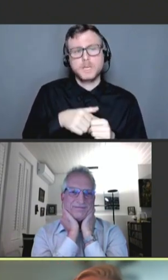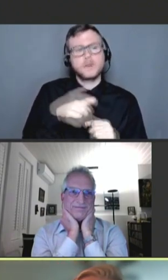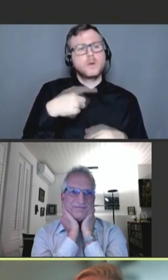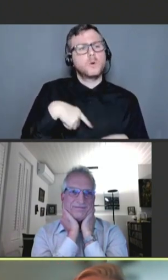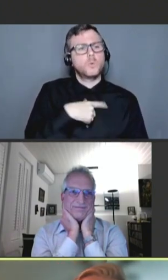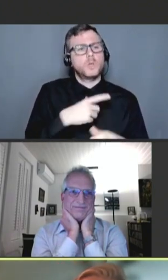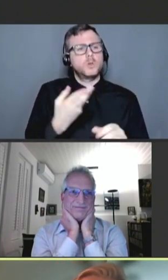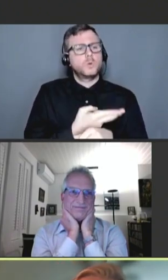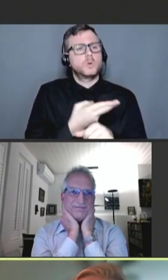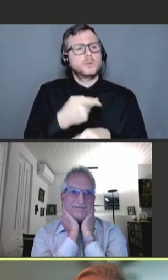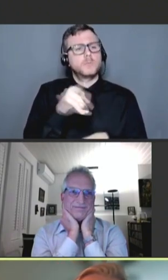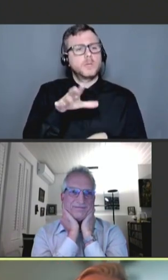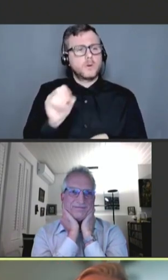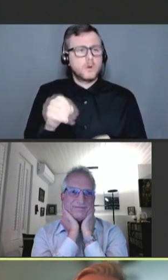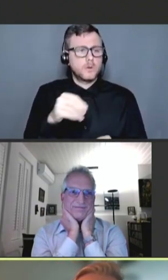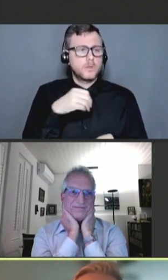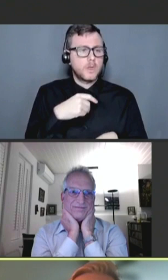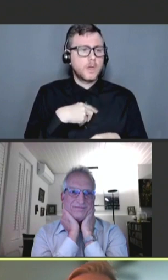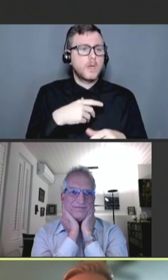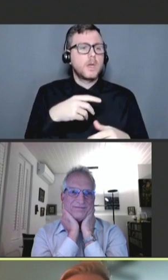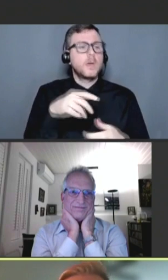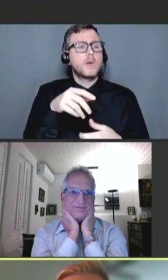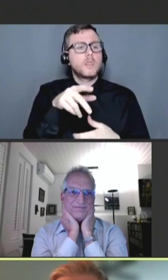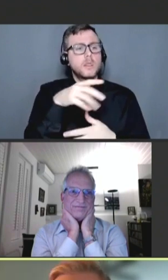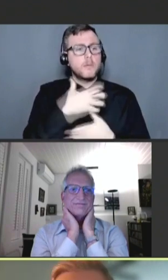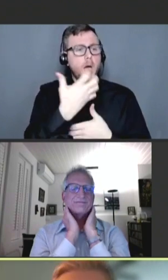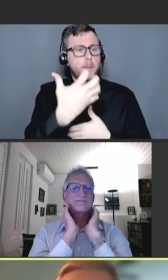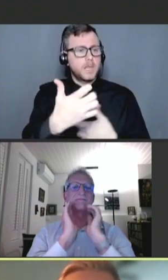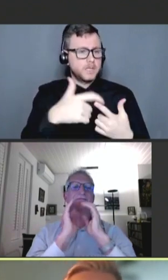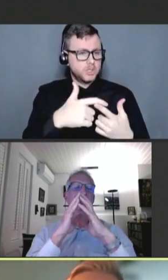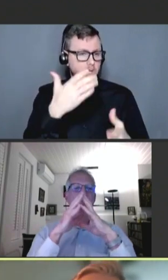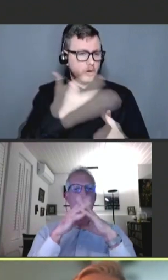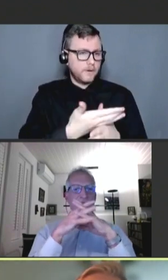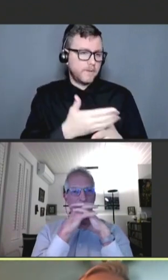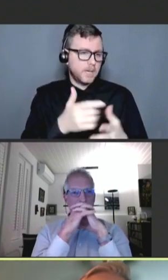population, intervention, comparison, and outcome, to find our inclusion and exclusion and exclusion